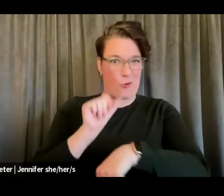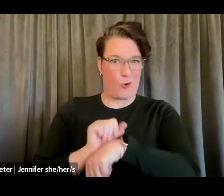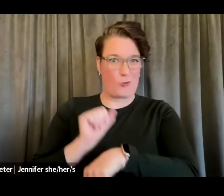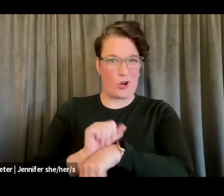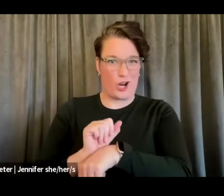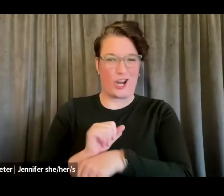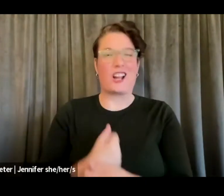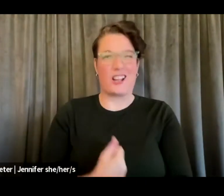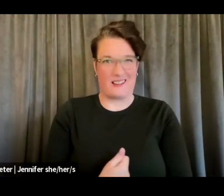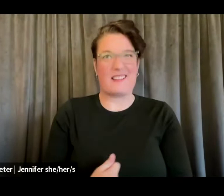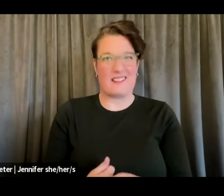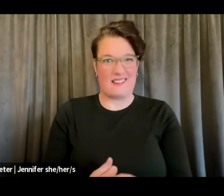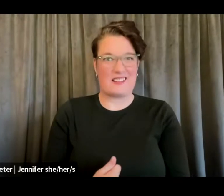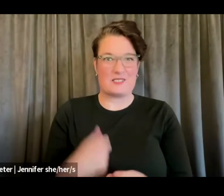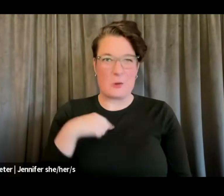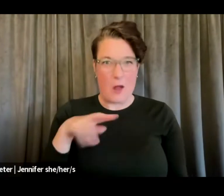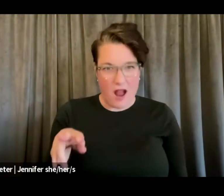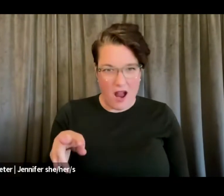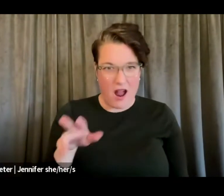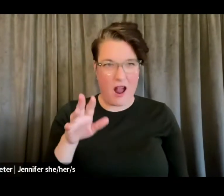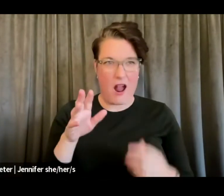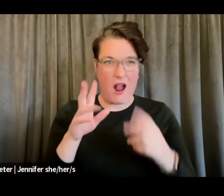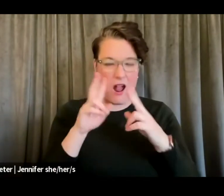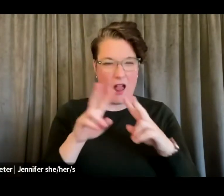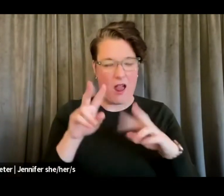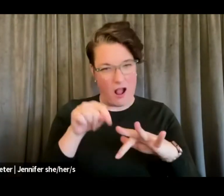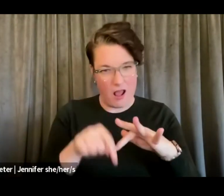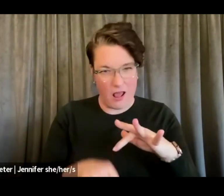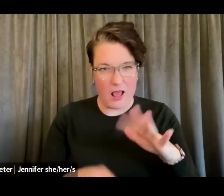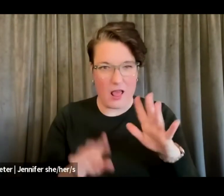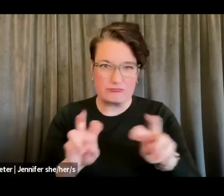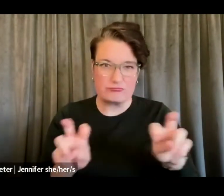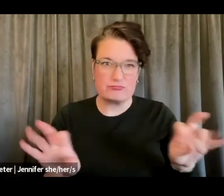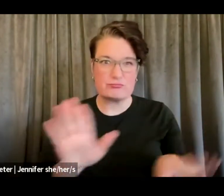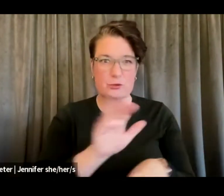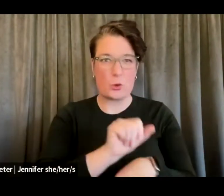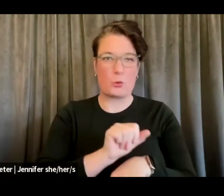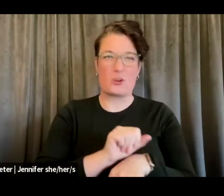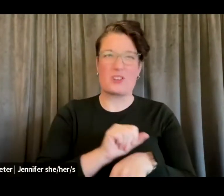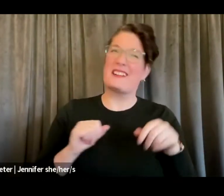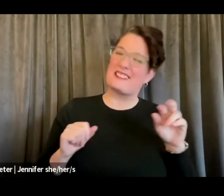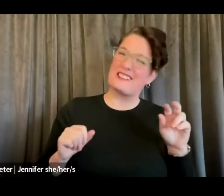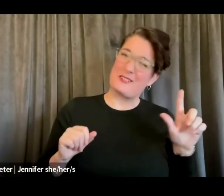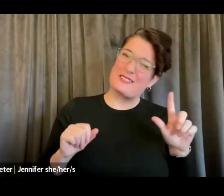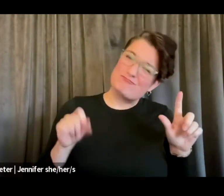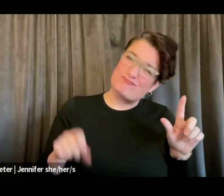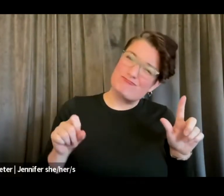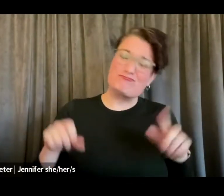So I got to know some of your work intimately. Yeah. We're so glad you're here.